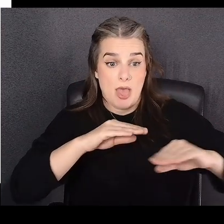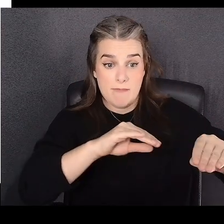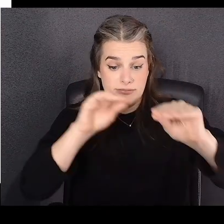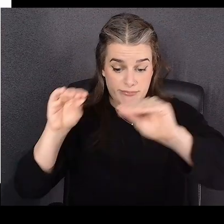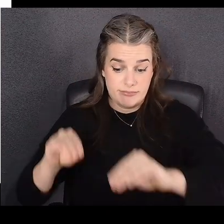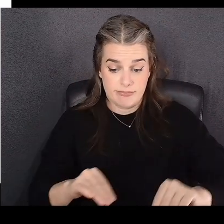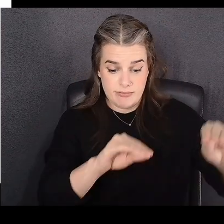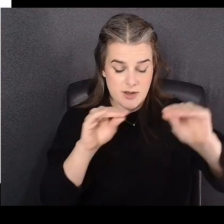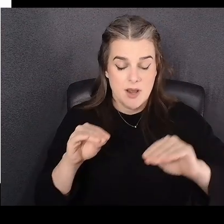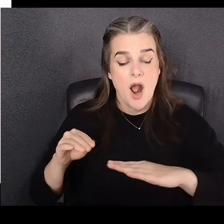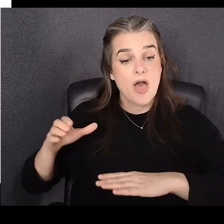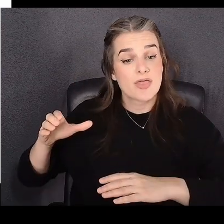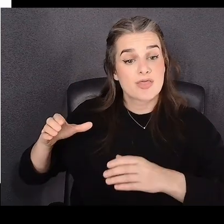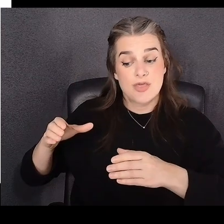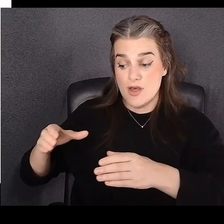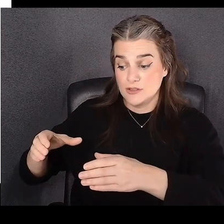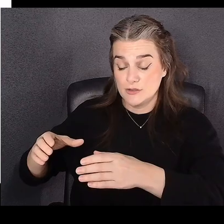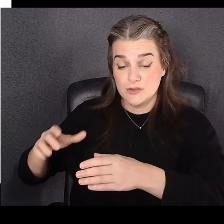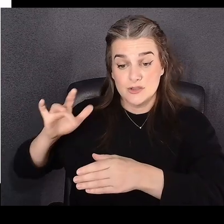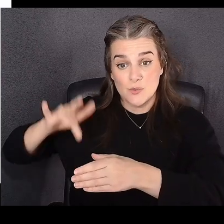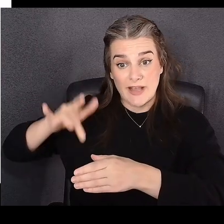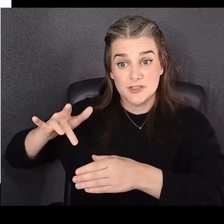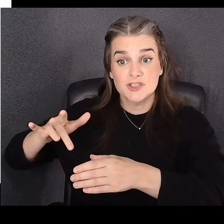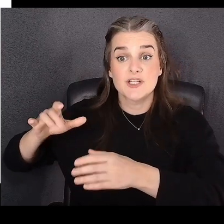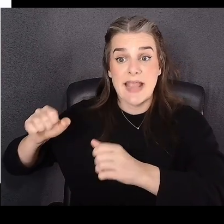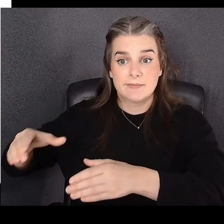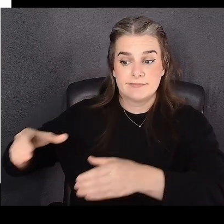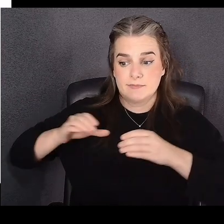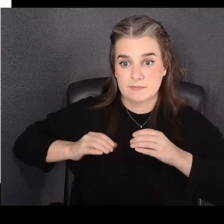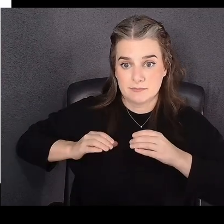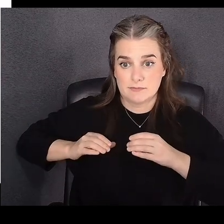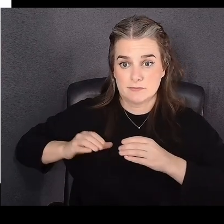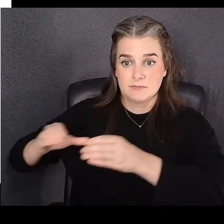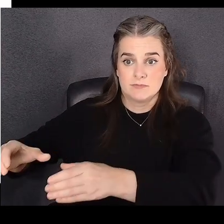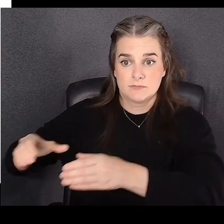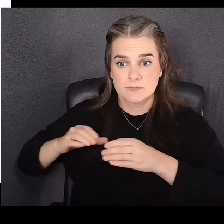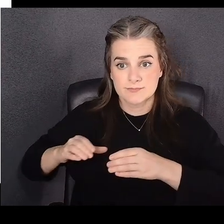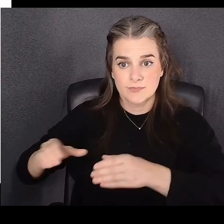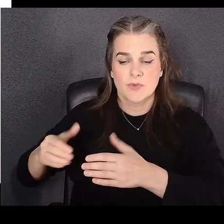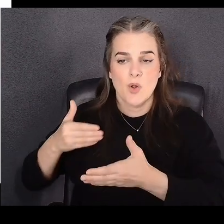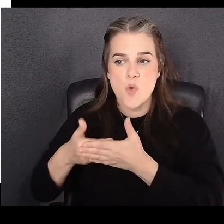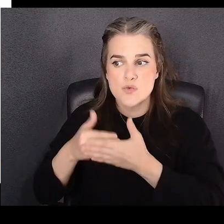if their reach is not as far. What's also really cool about that Nerf gun is the individual who wants to grab it themselves